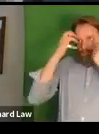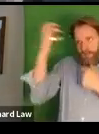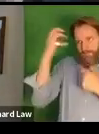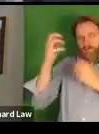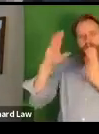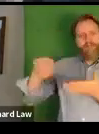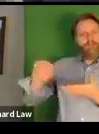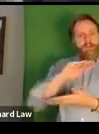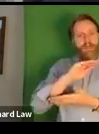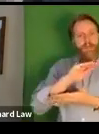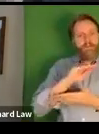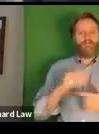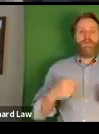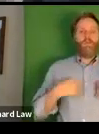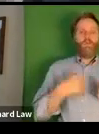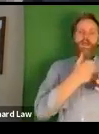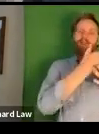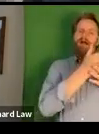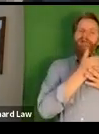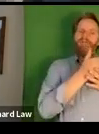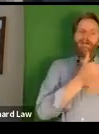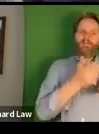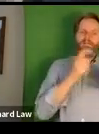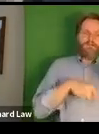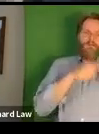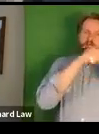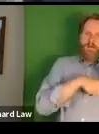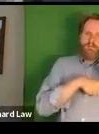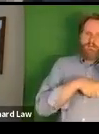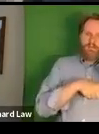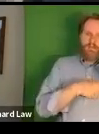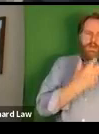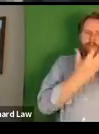advise, the Union as a pension advisor, and we're talking to other unions to